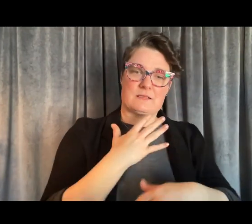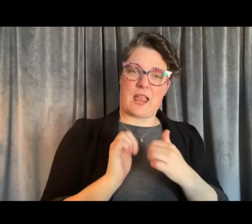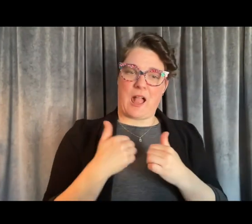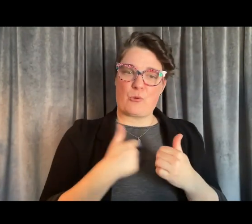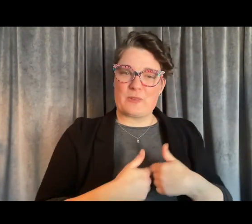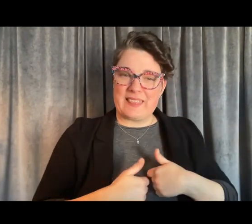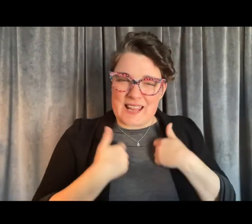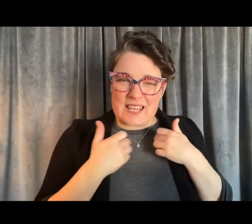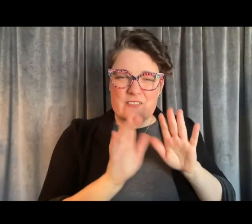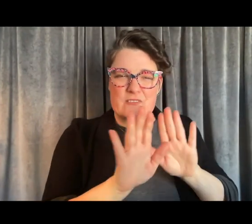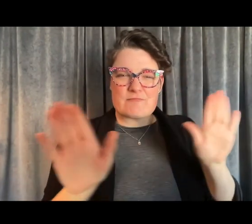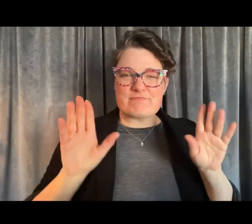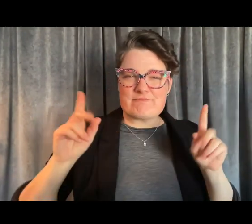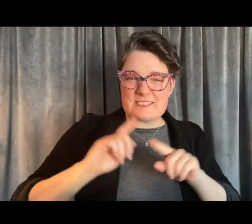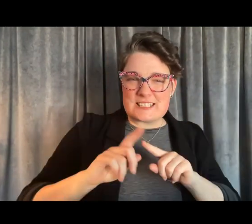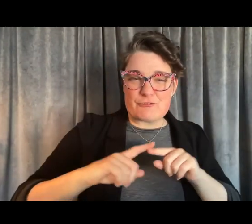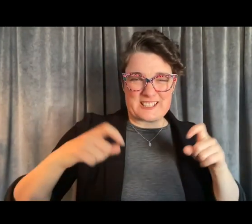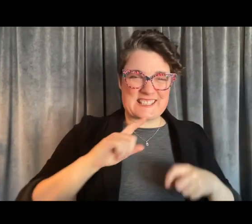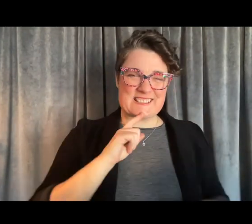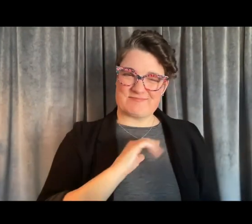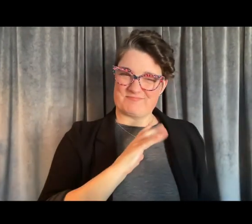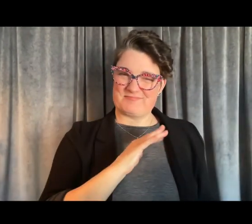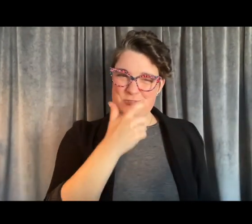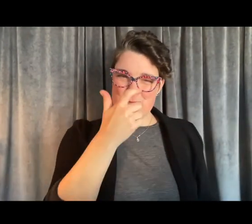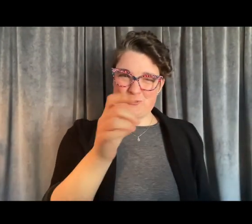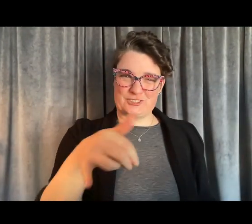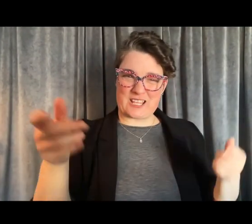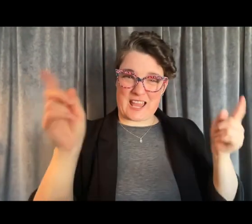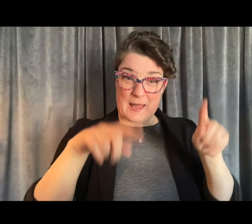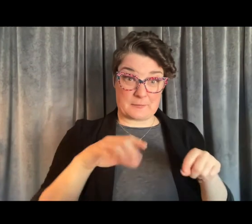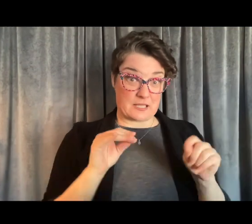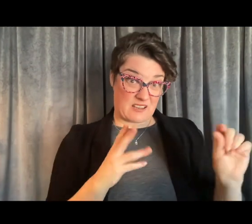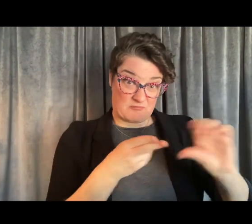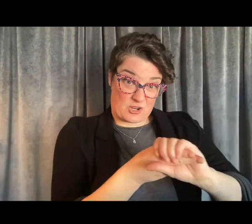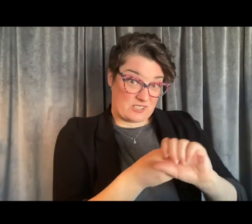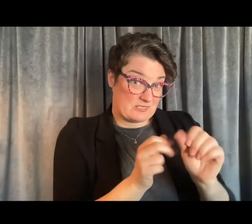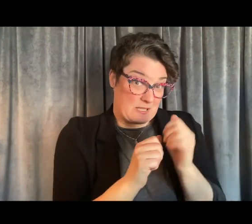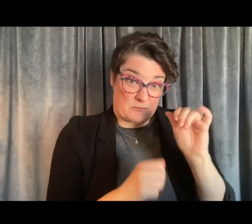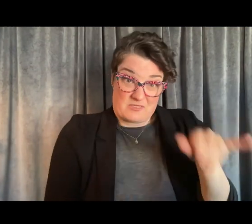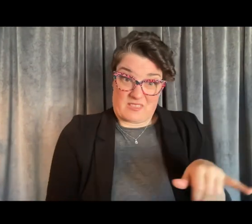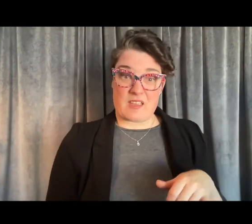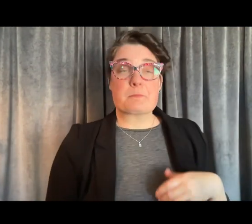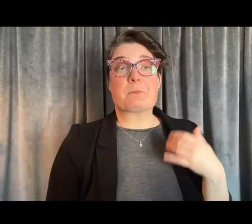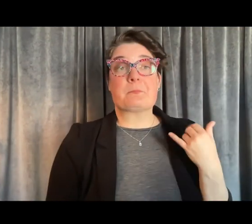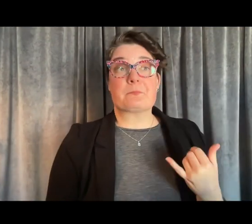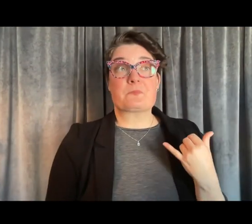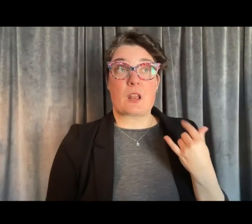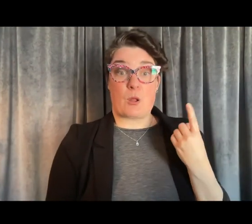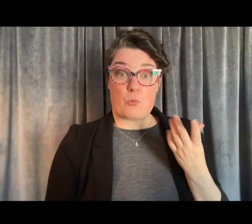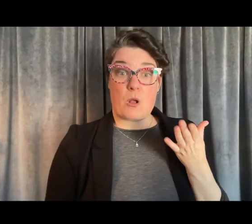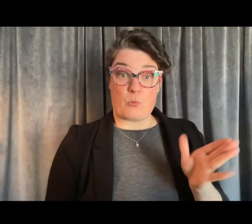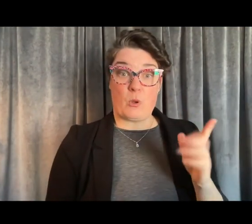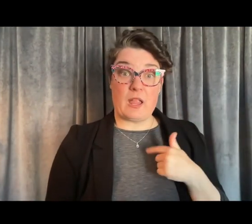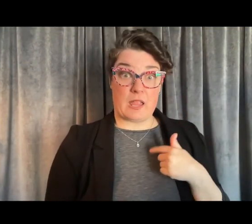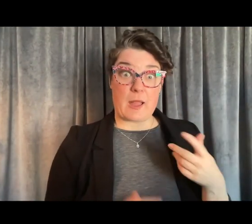And that's really cool to watch that happen, and participate in it. Right now, one of the ways that I'm participating in creating the